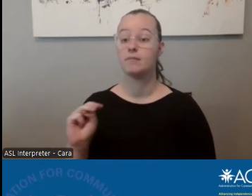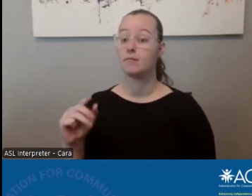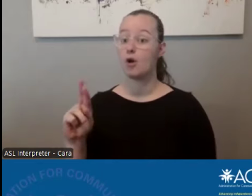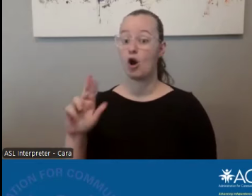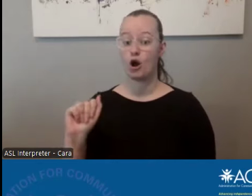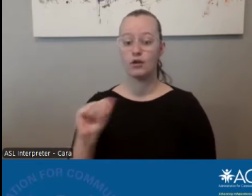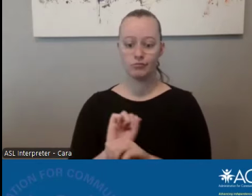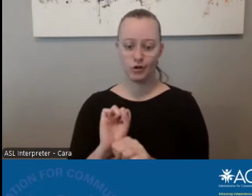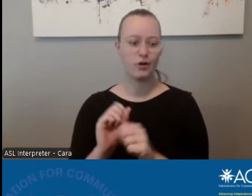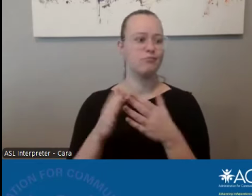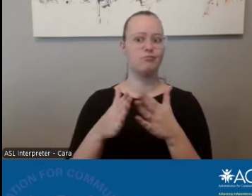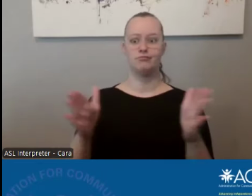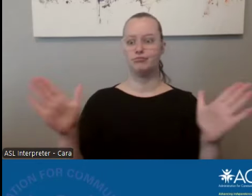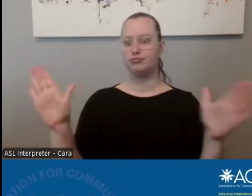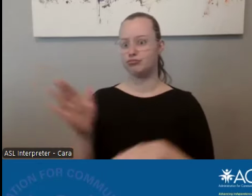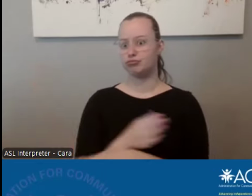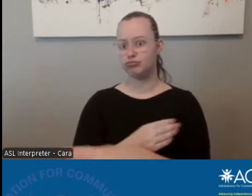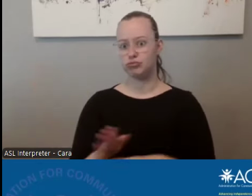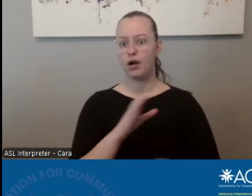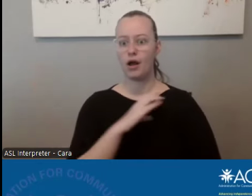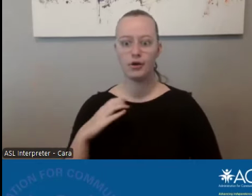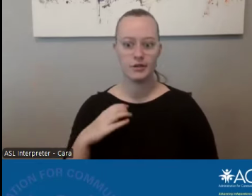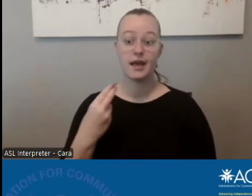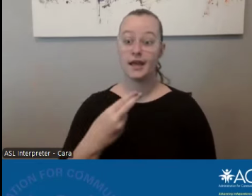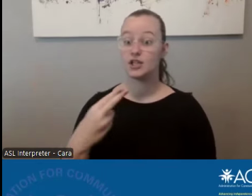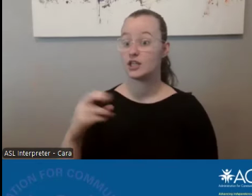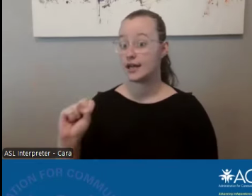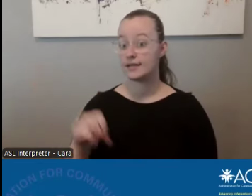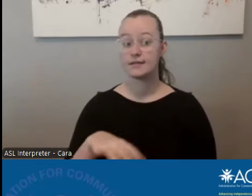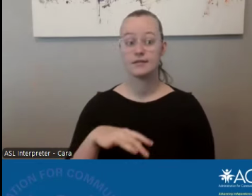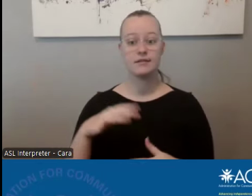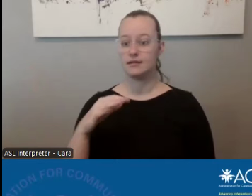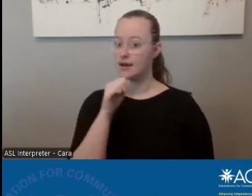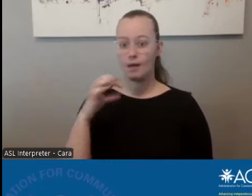policies, areas in Congress, HHS, and nonprofits for nearly two decades.